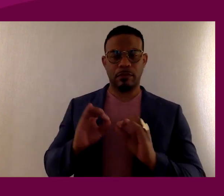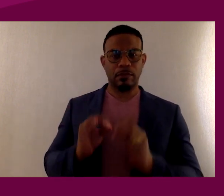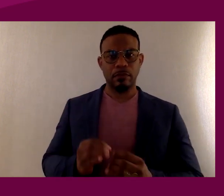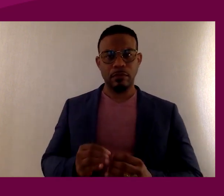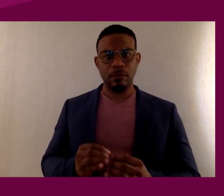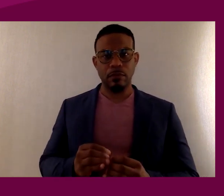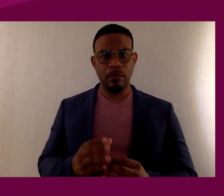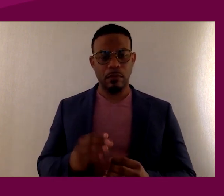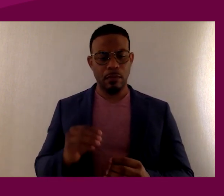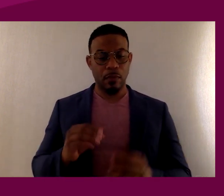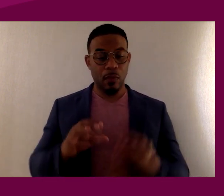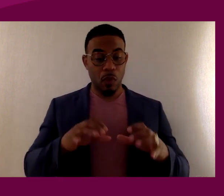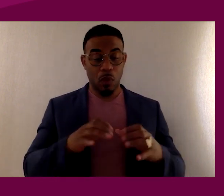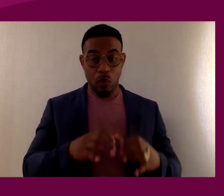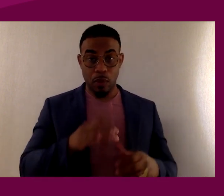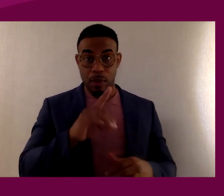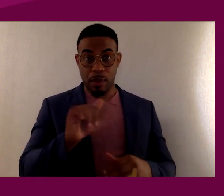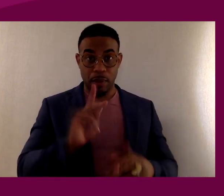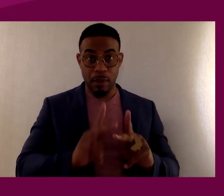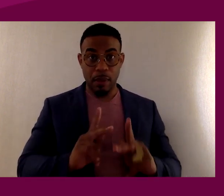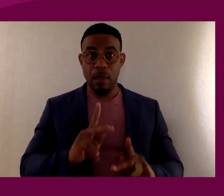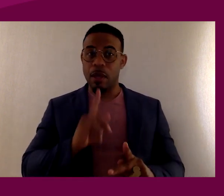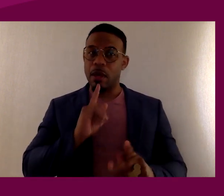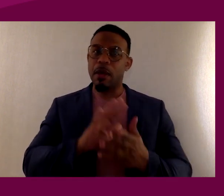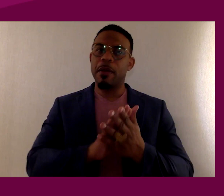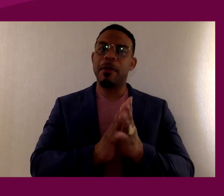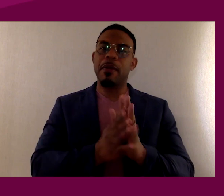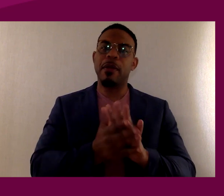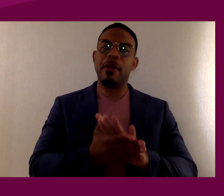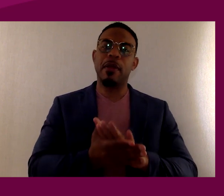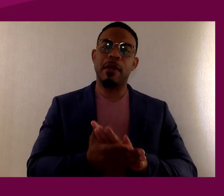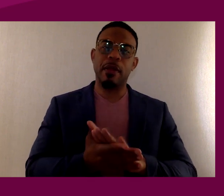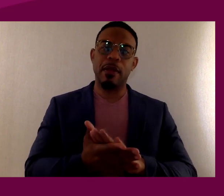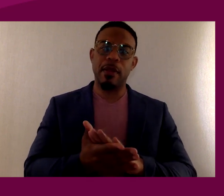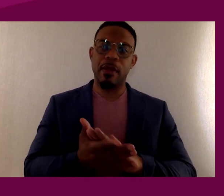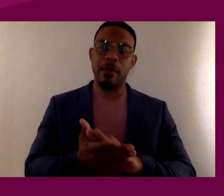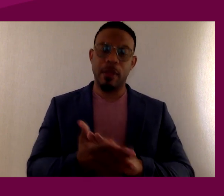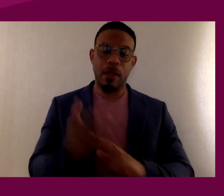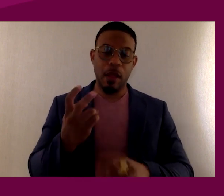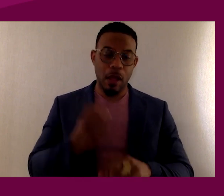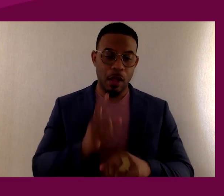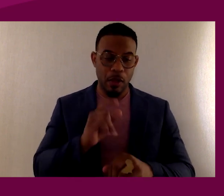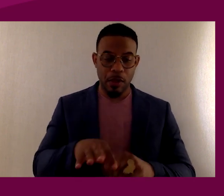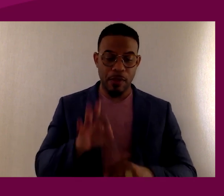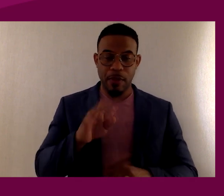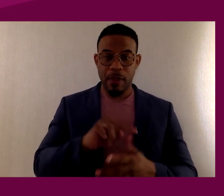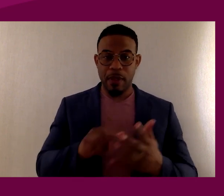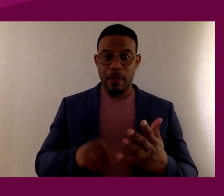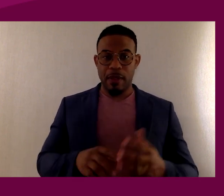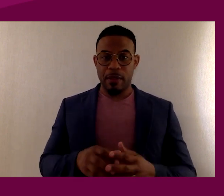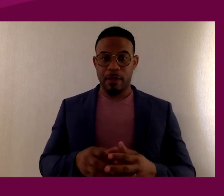Unfortunately the disability organizations and groups of disabled people, it's becoming